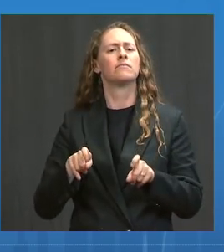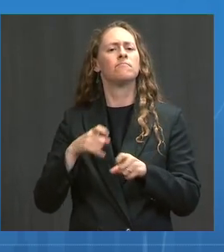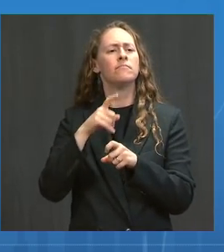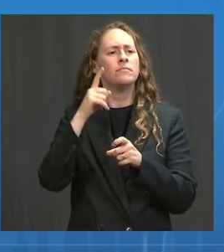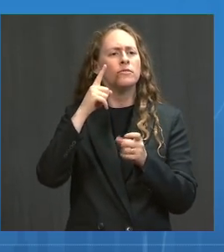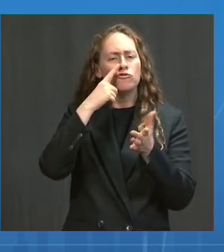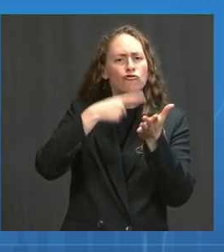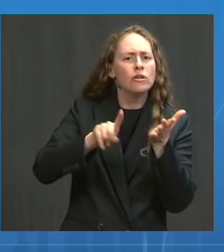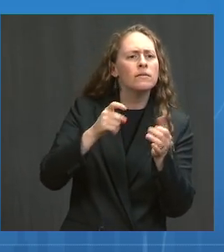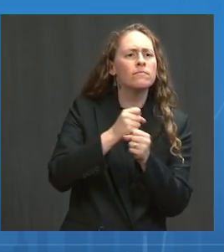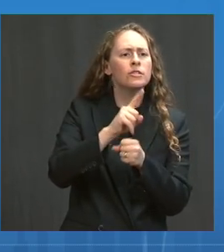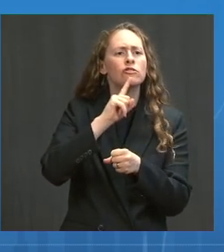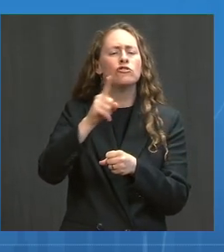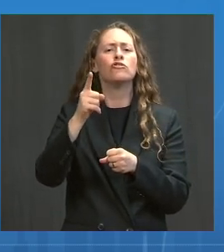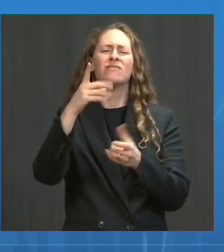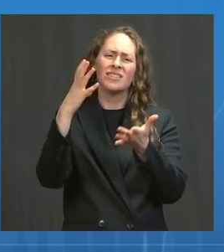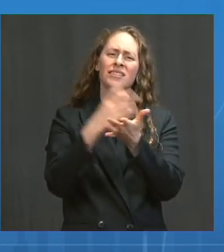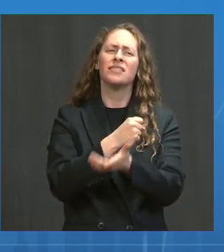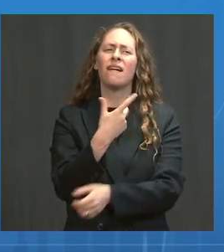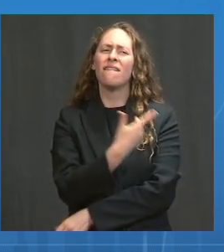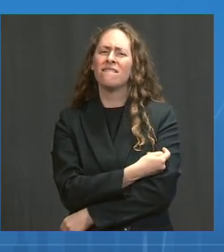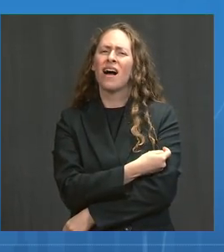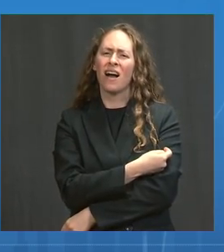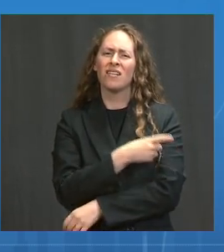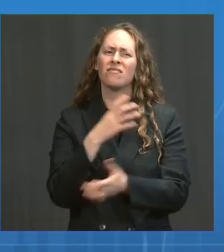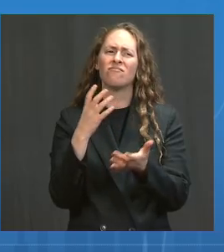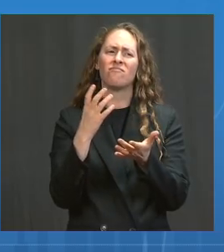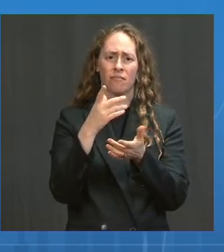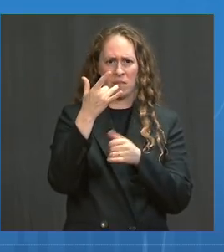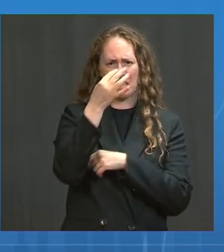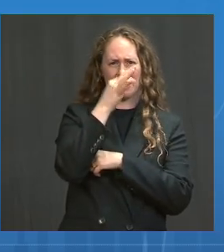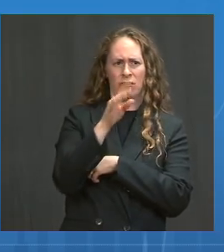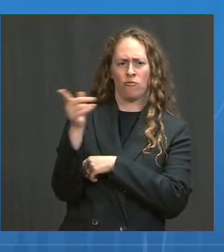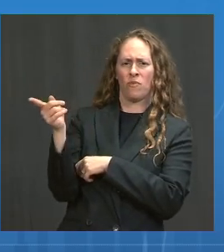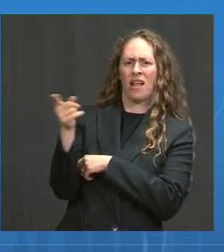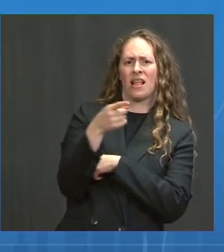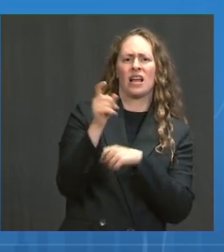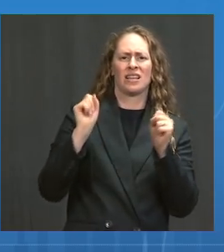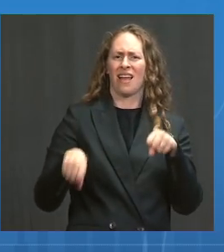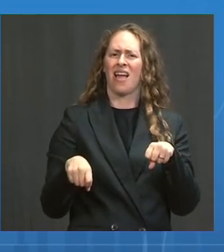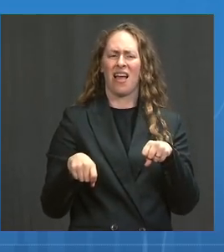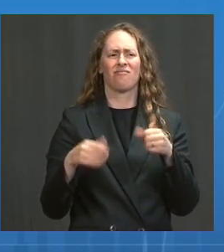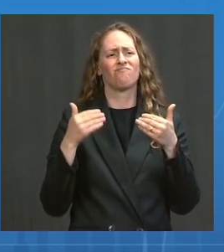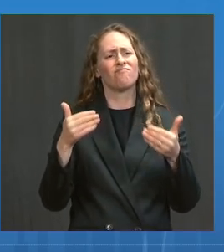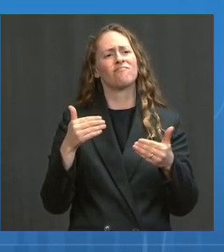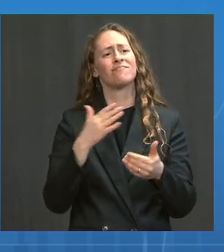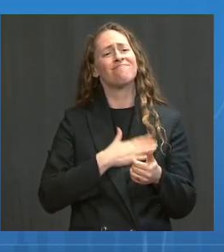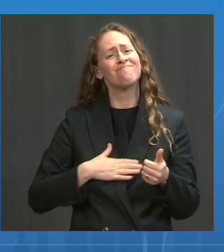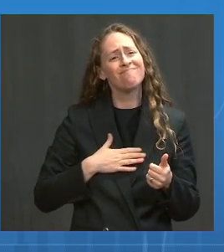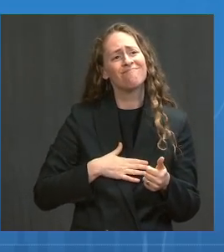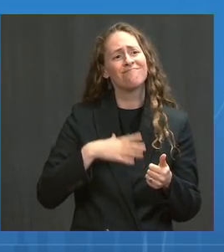in one of the many places near you as soon as you can. Please enjoy a safe family-